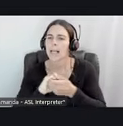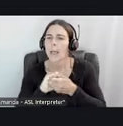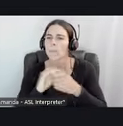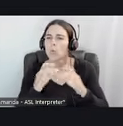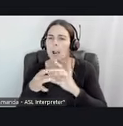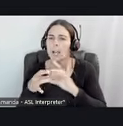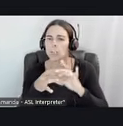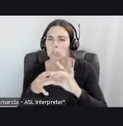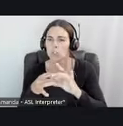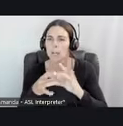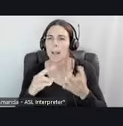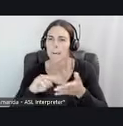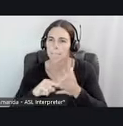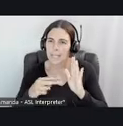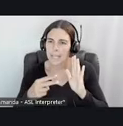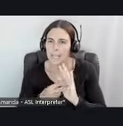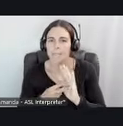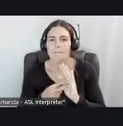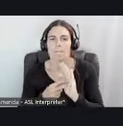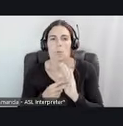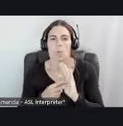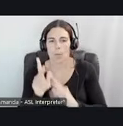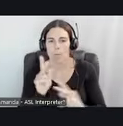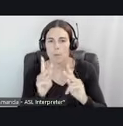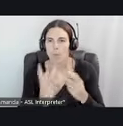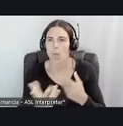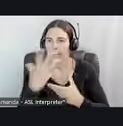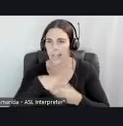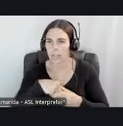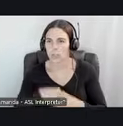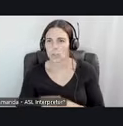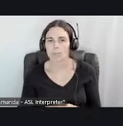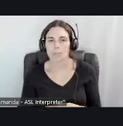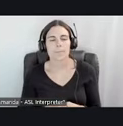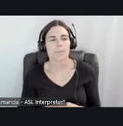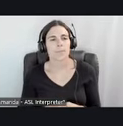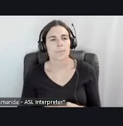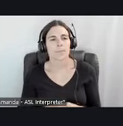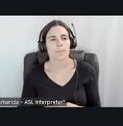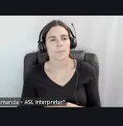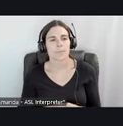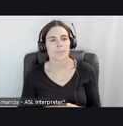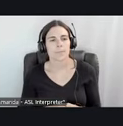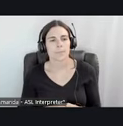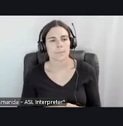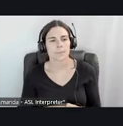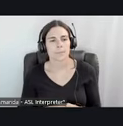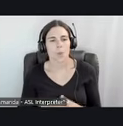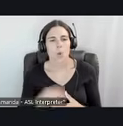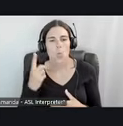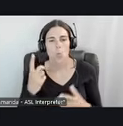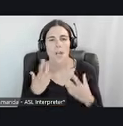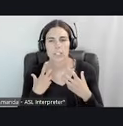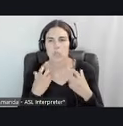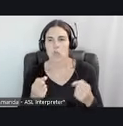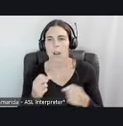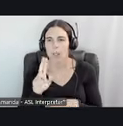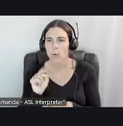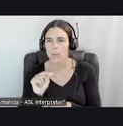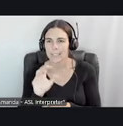community engagement. Next slide please. One of the strengths that that UNCC health brings to the